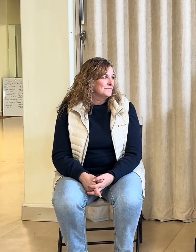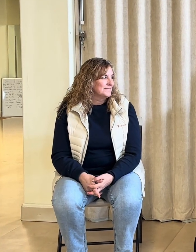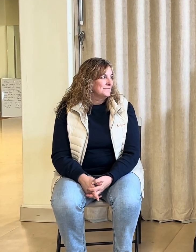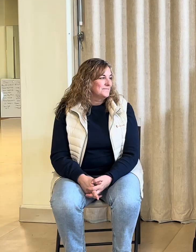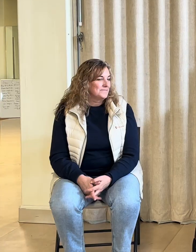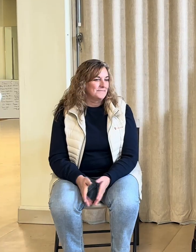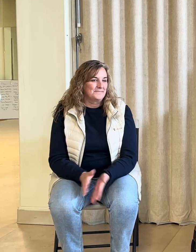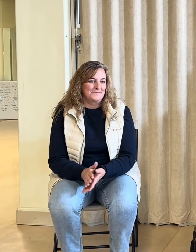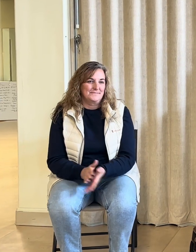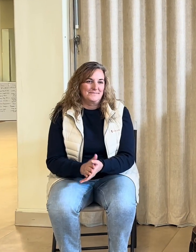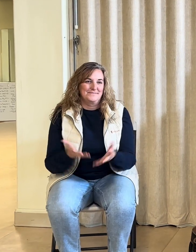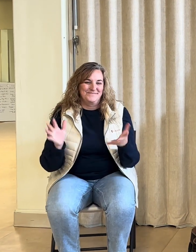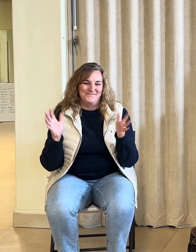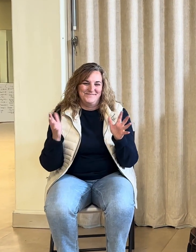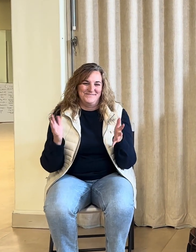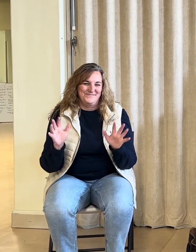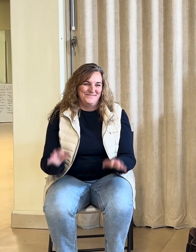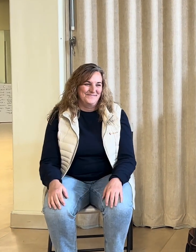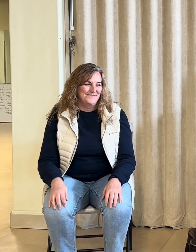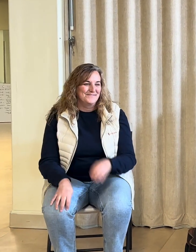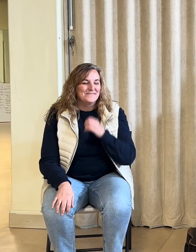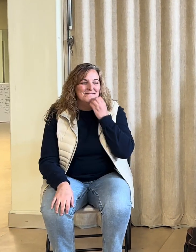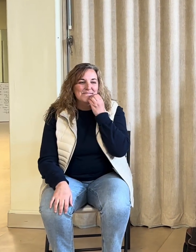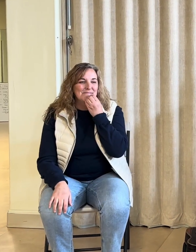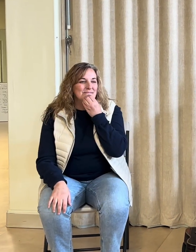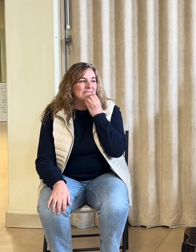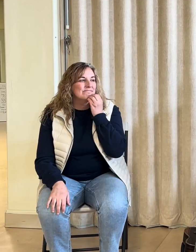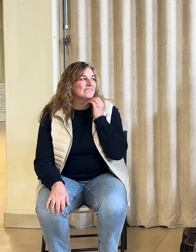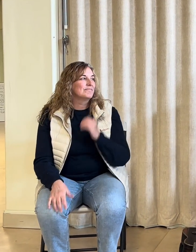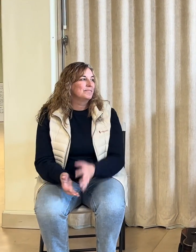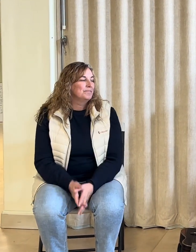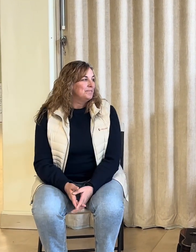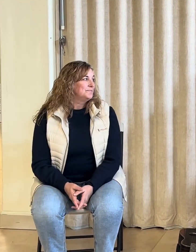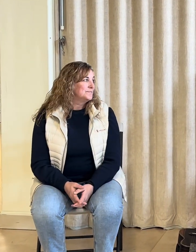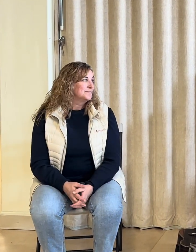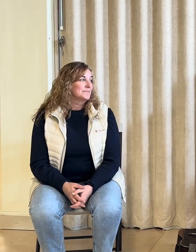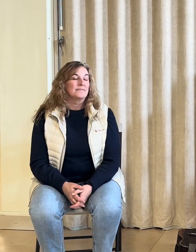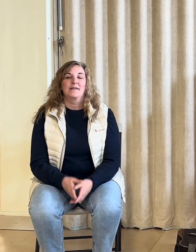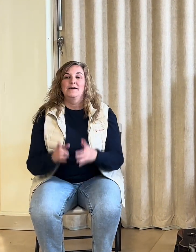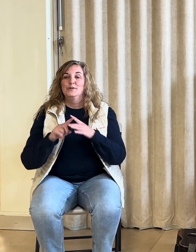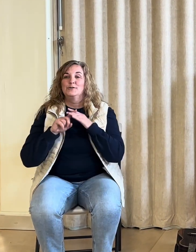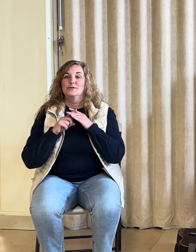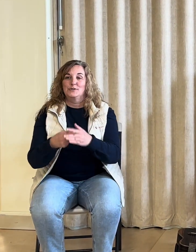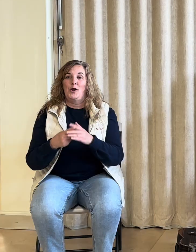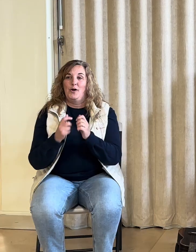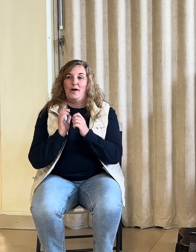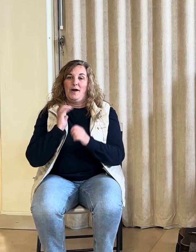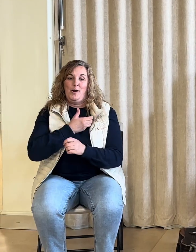Thank you, Mr. Cal Shackman. CAL: You're welcome. So, to start out our program, I am